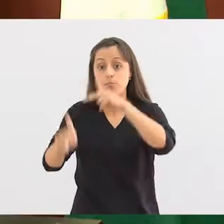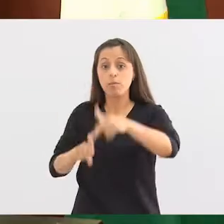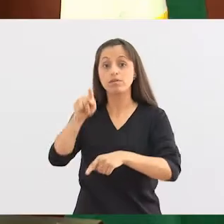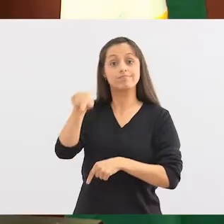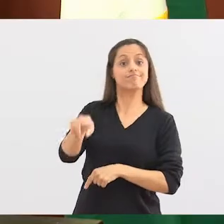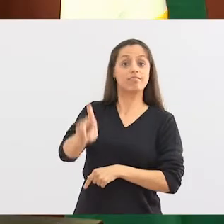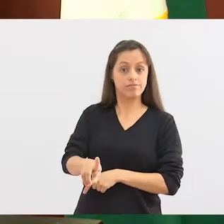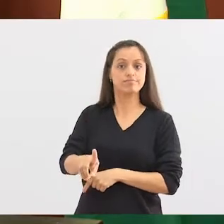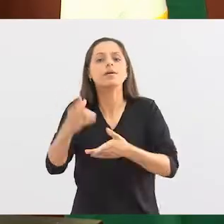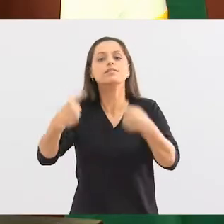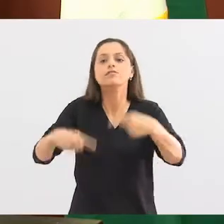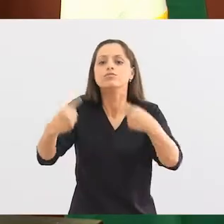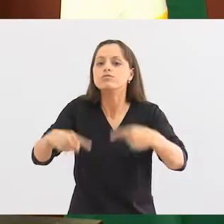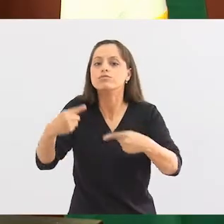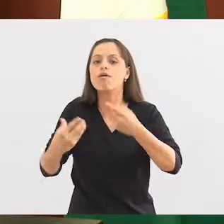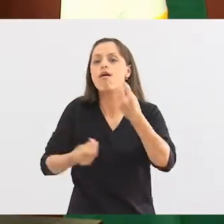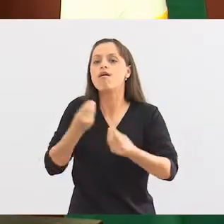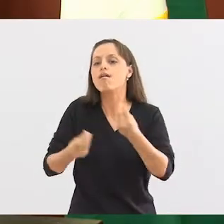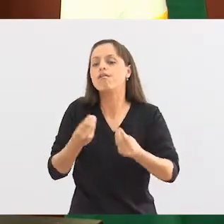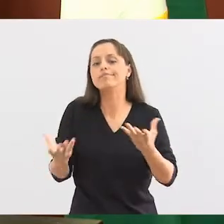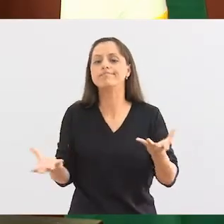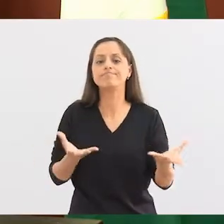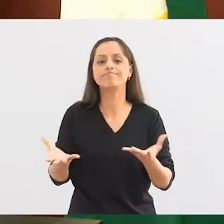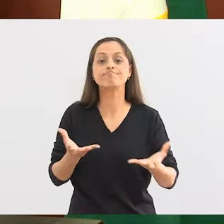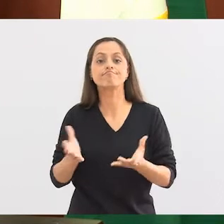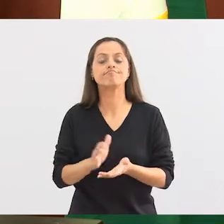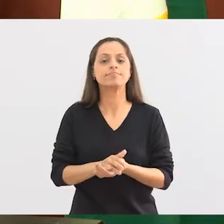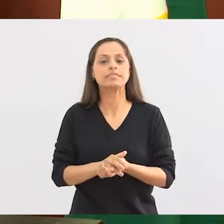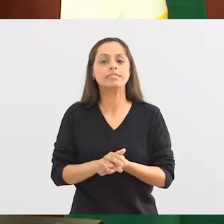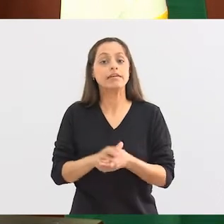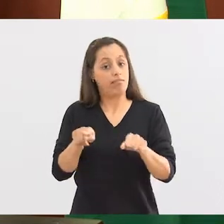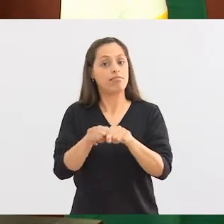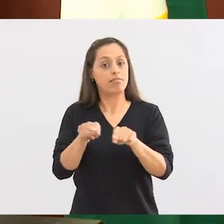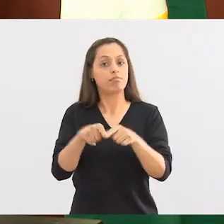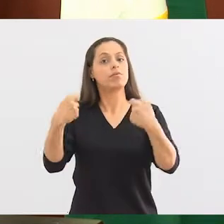we had already around 20 students with disabilities.